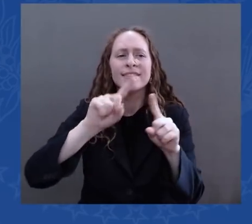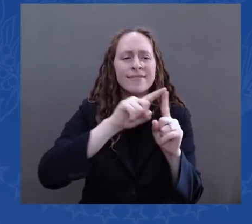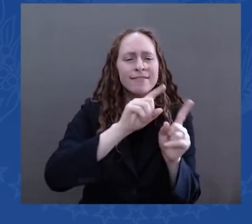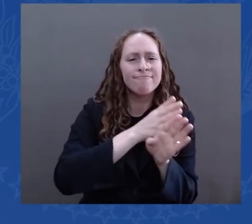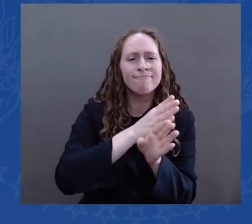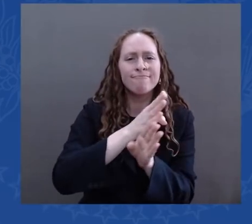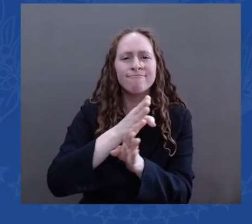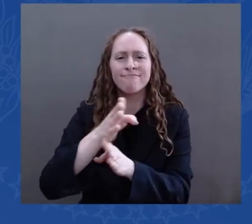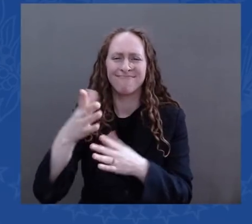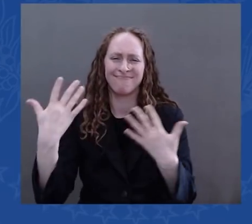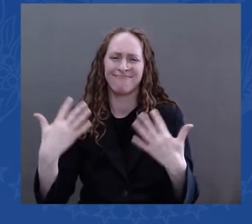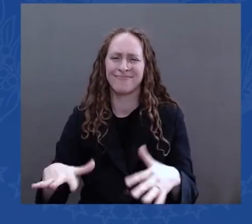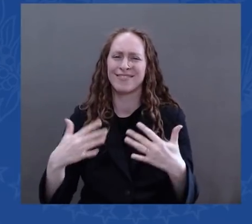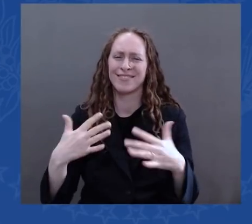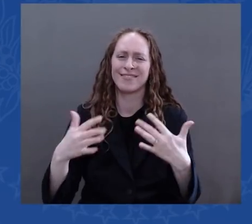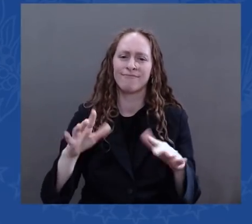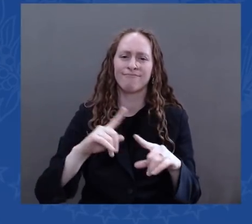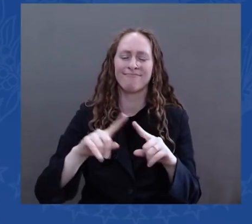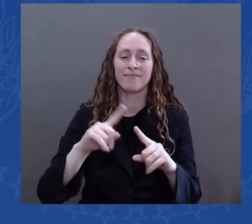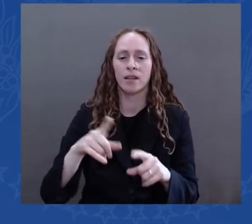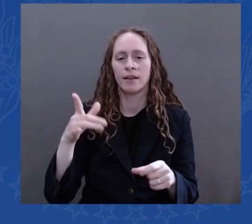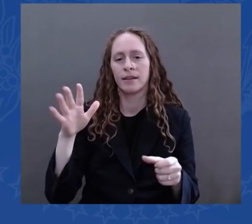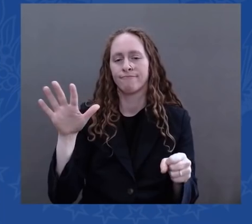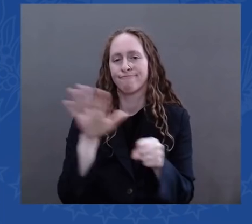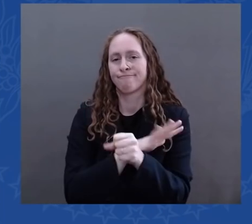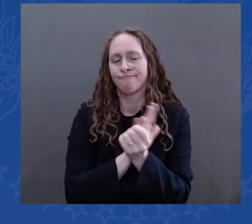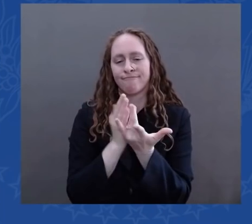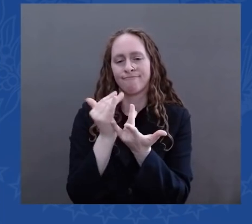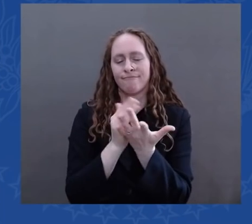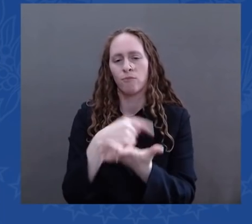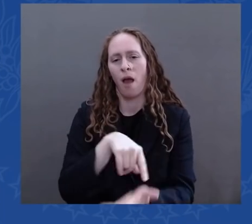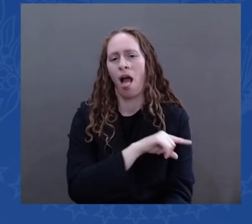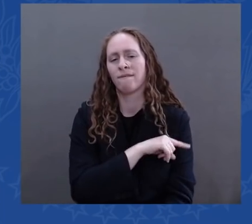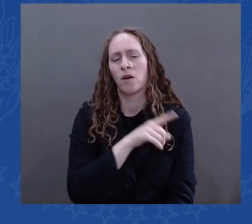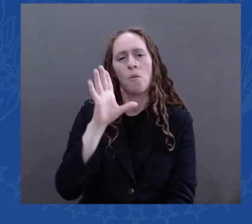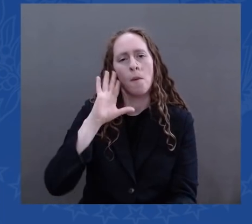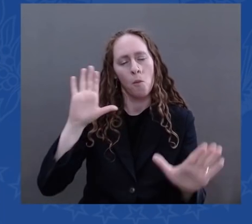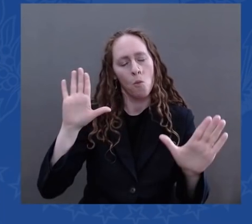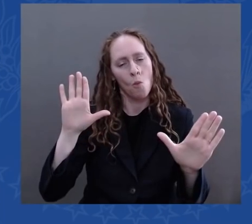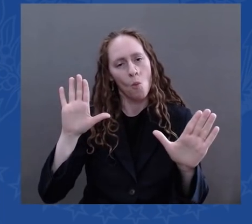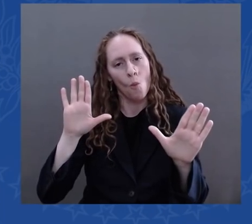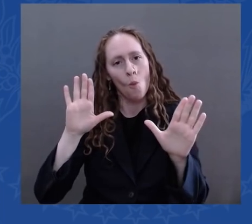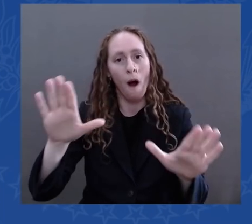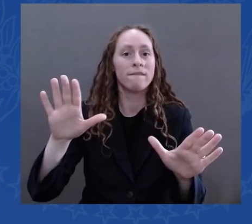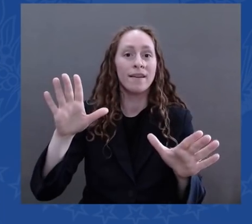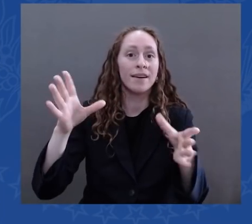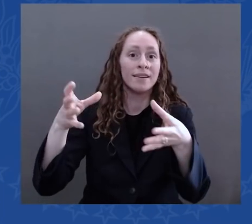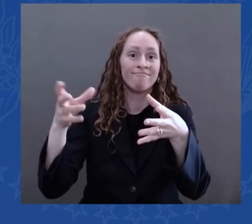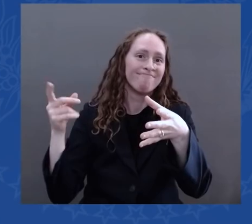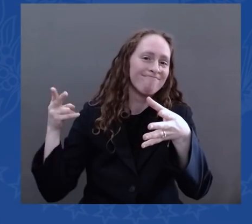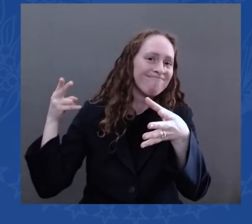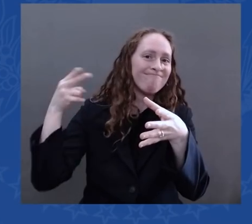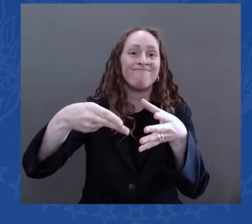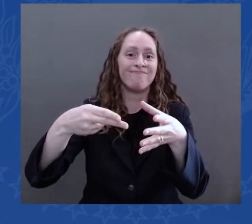and will be a great addition to the Court, in my view. Thank you.